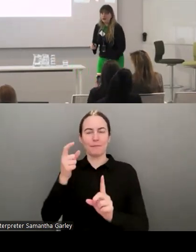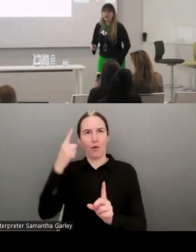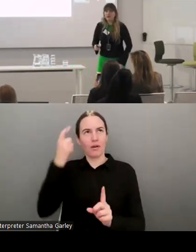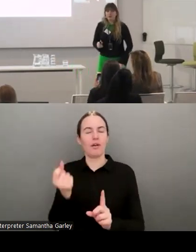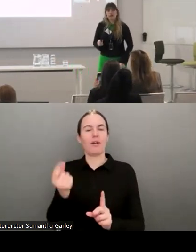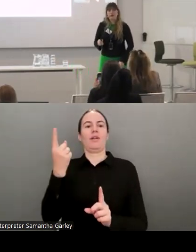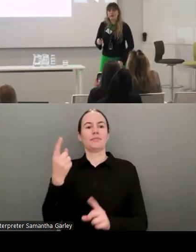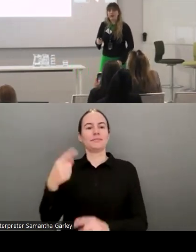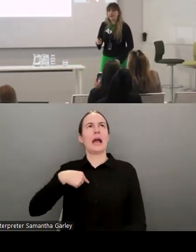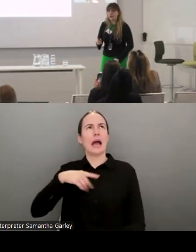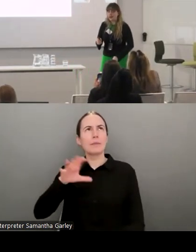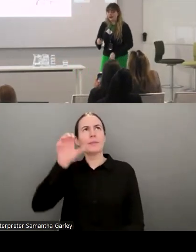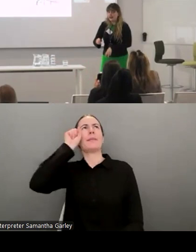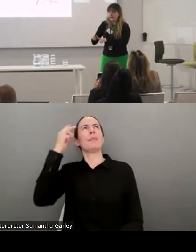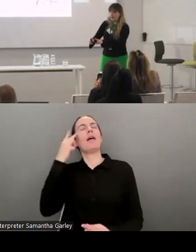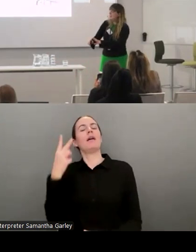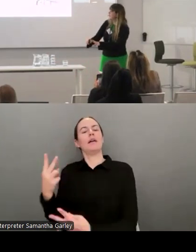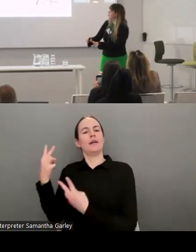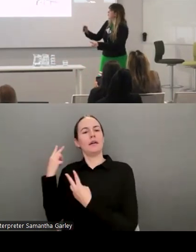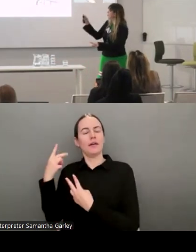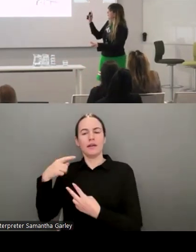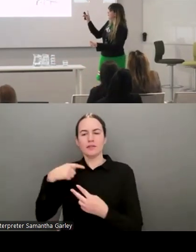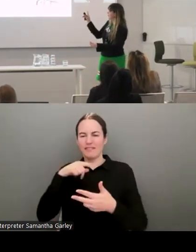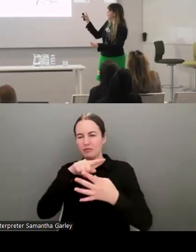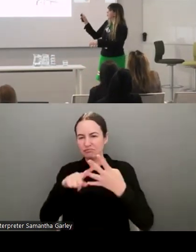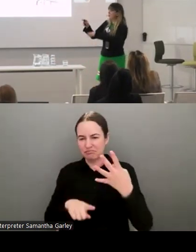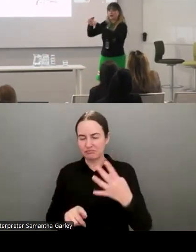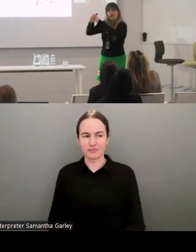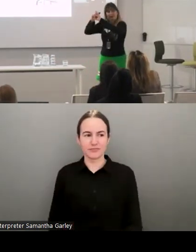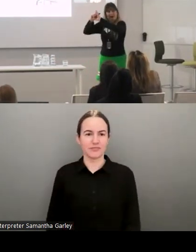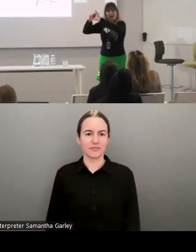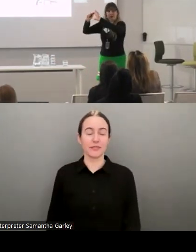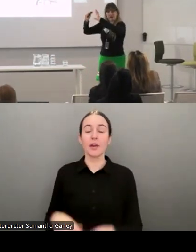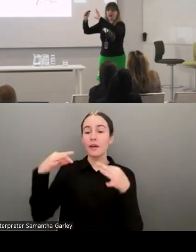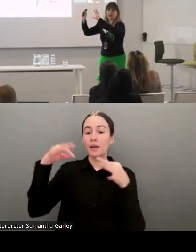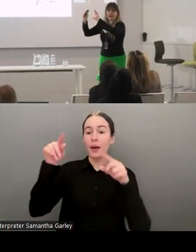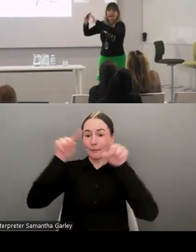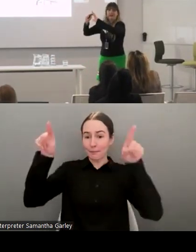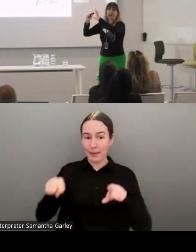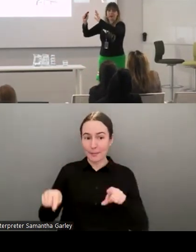So I don't know if you can imagine we had a piece of paper like here where I wrote in the beginning I dream of.